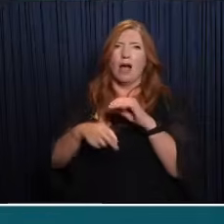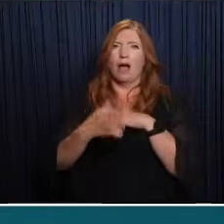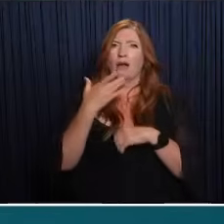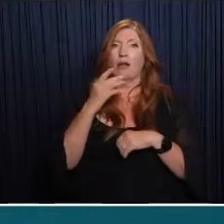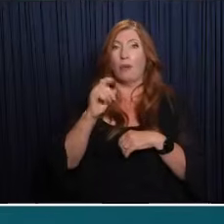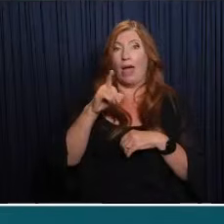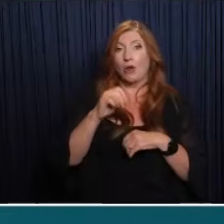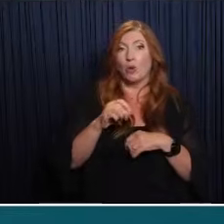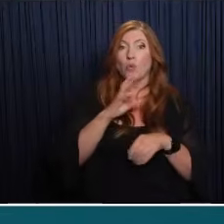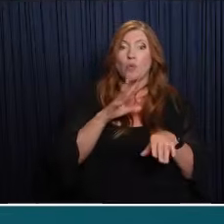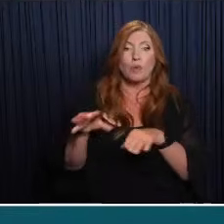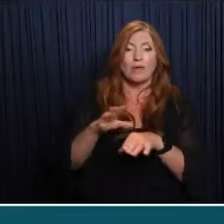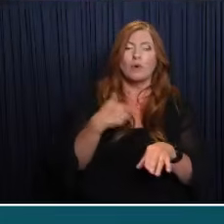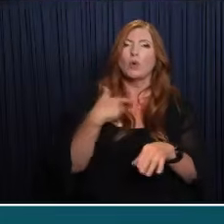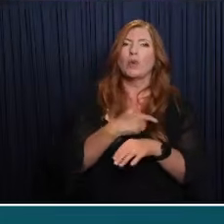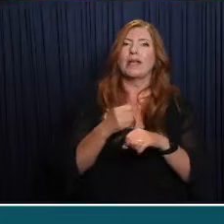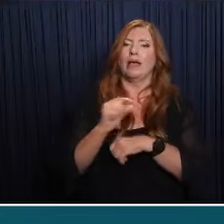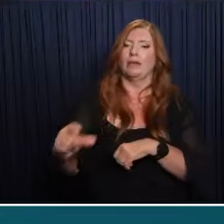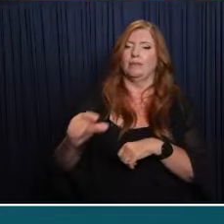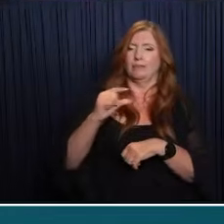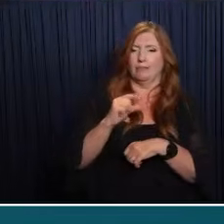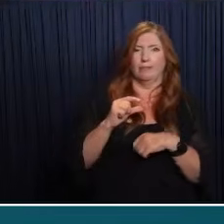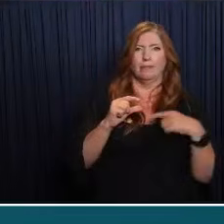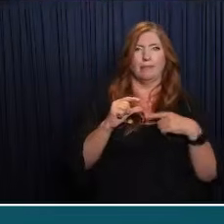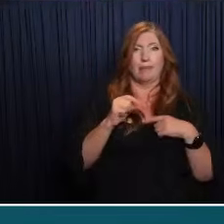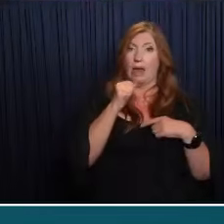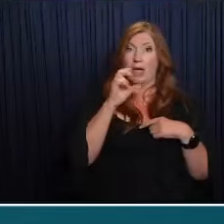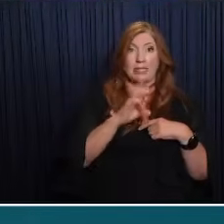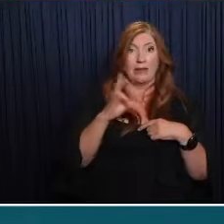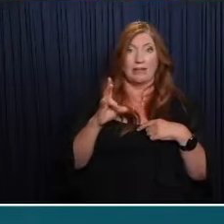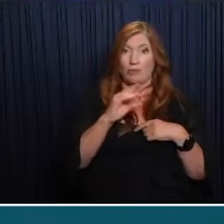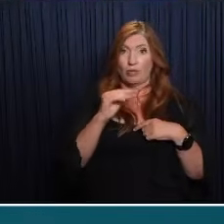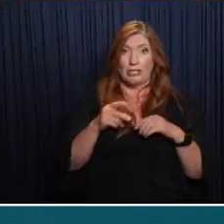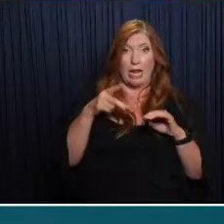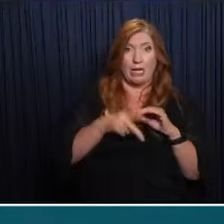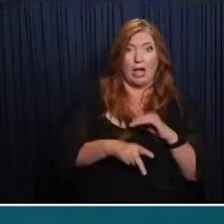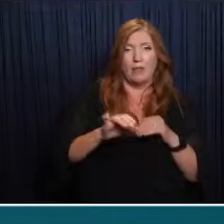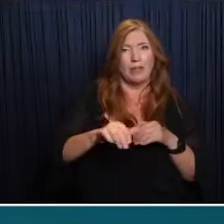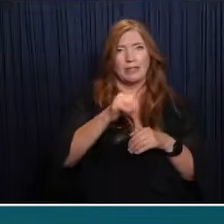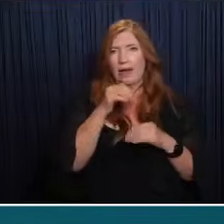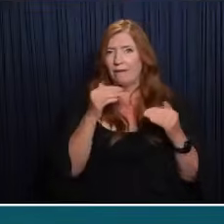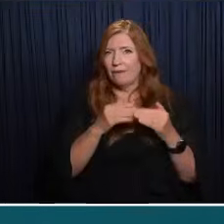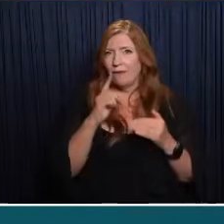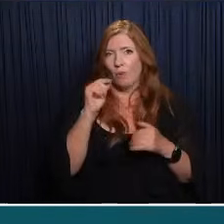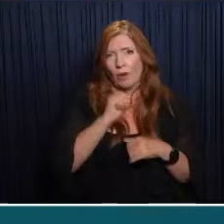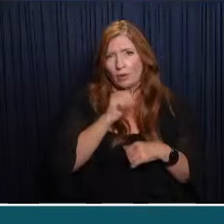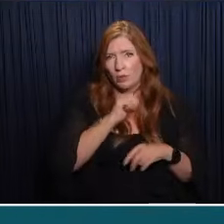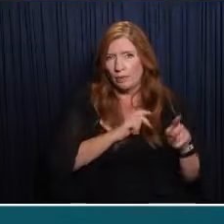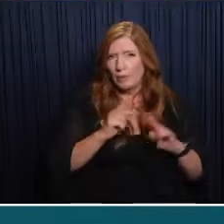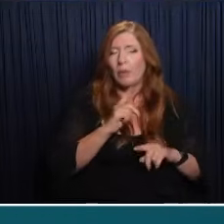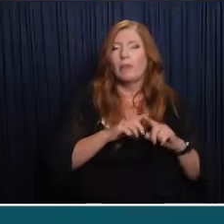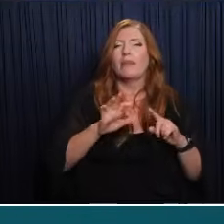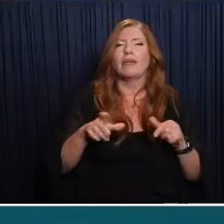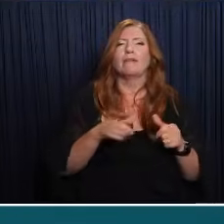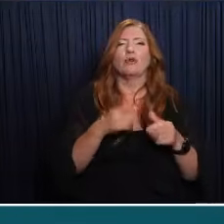HR7078, WHEN THERE ARE CUTS IN THE COLORADO RIVER WATER TO BE SHARED WE GET A PROPORTIONATE